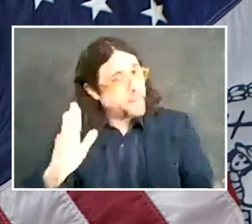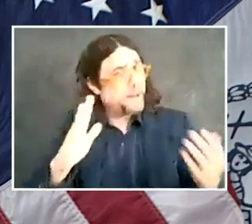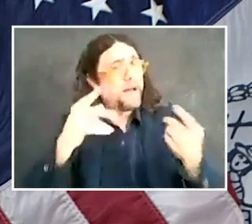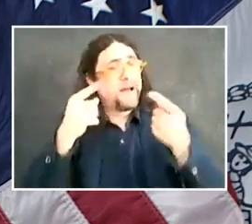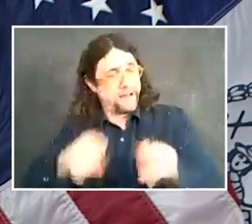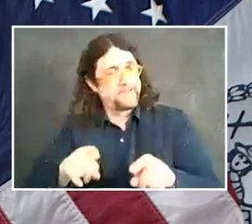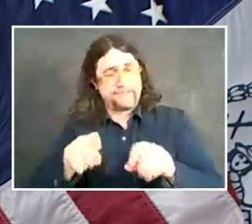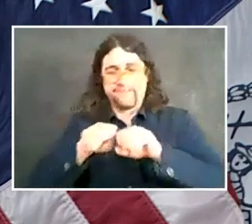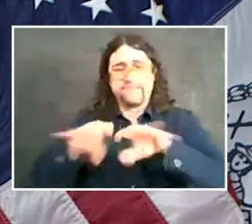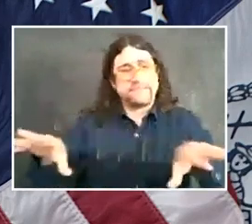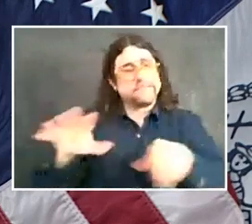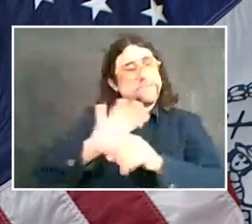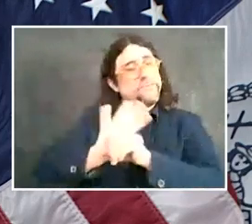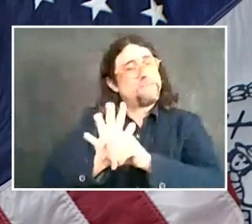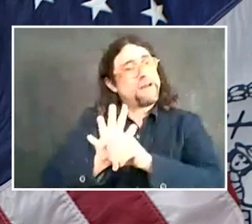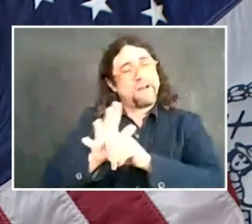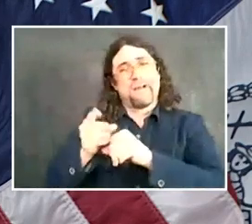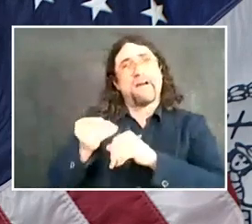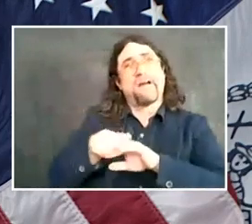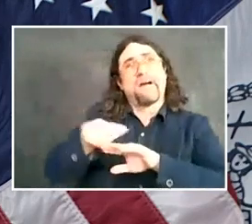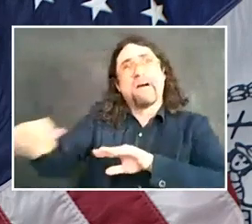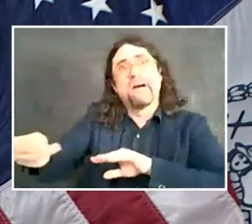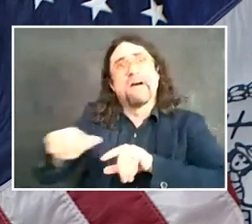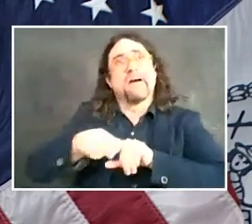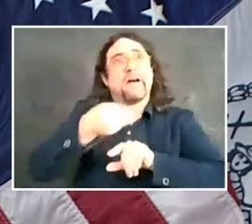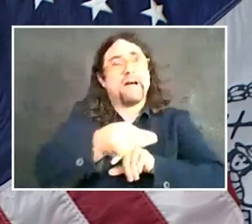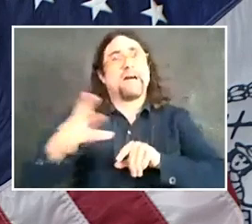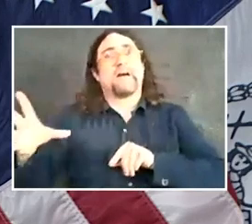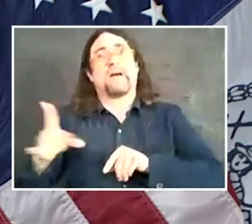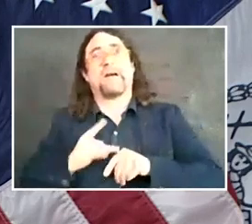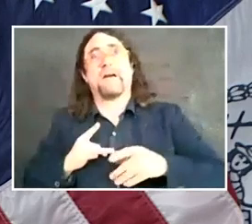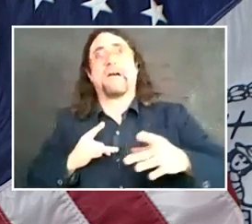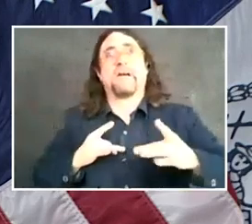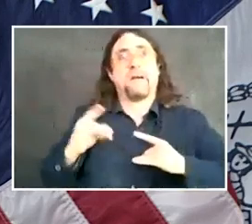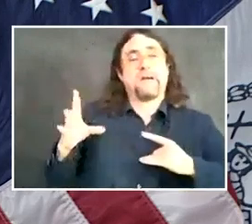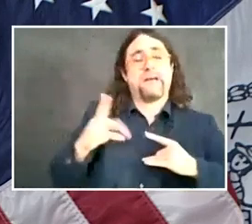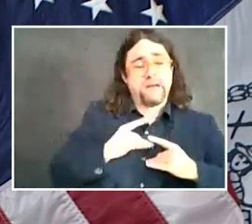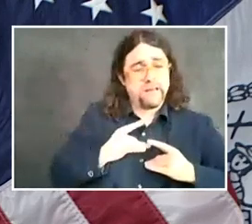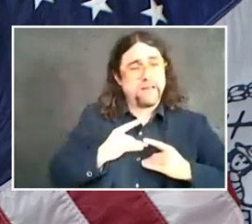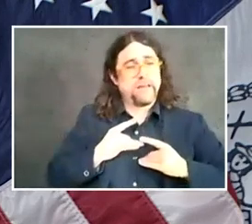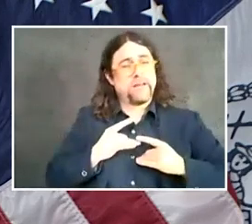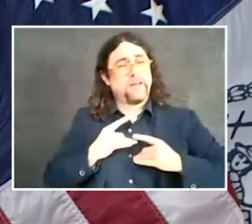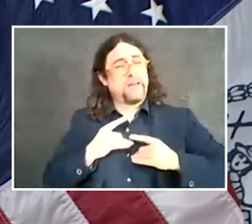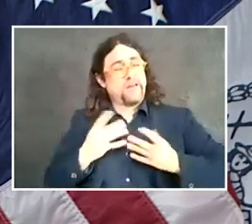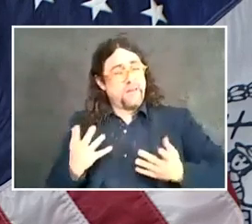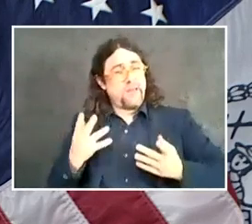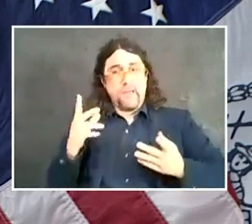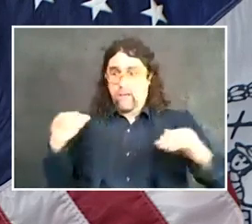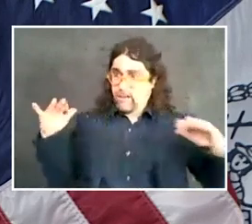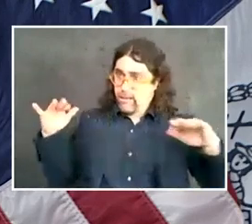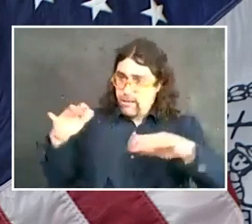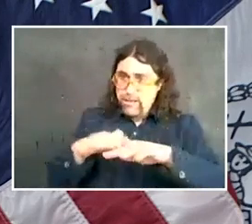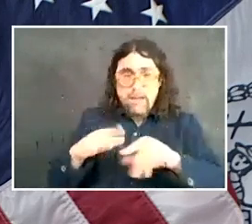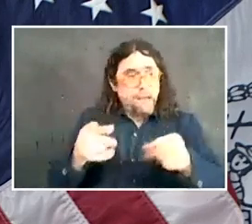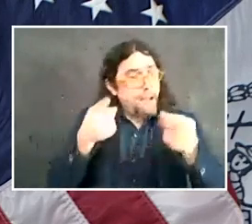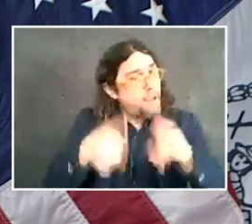SO, I HAVE A LONG, DEEP RELATIONSHIP WITH THE ORTHODOX JEWISH COMMUNITY. A WILL THE OF PERSONAL